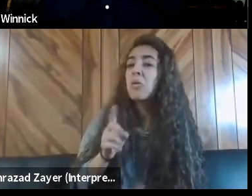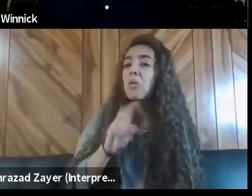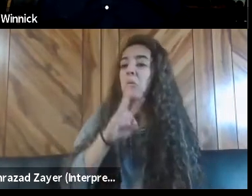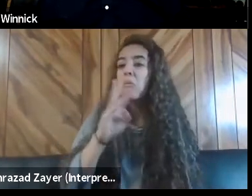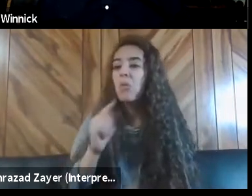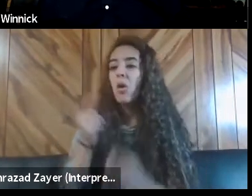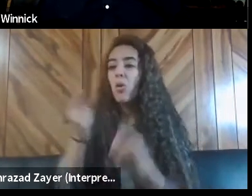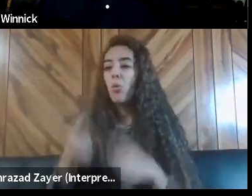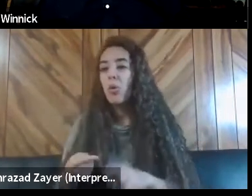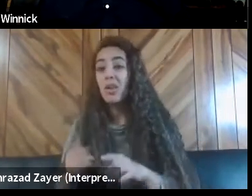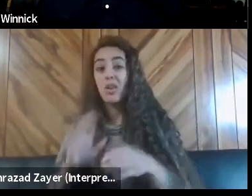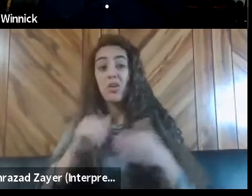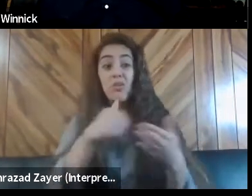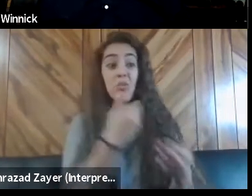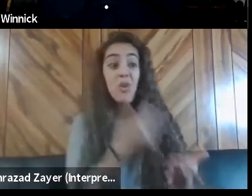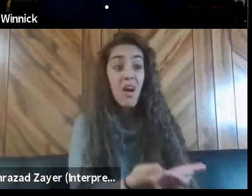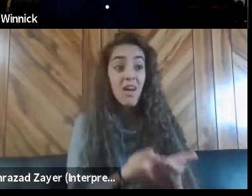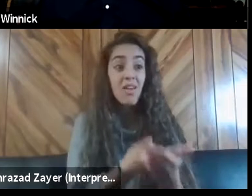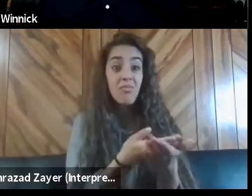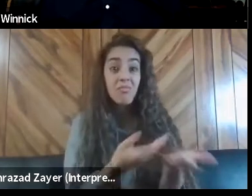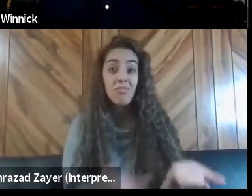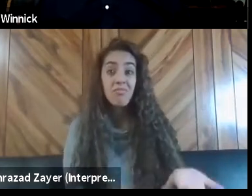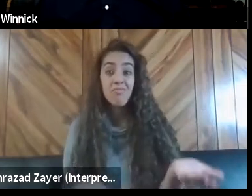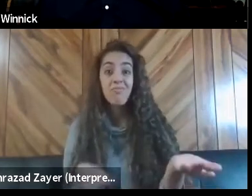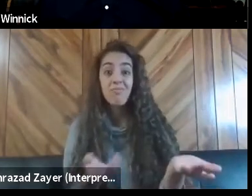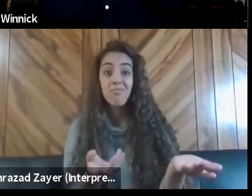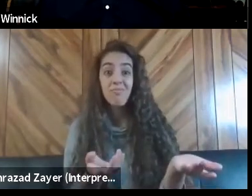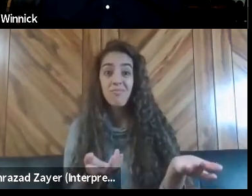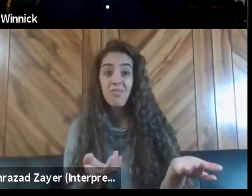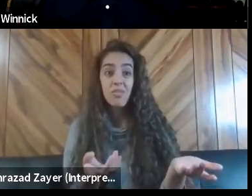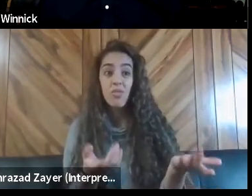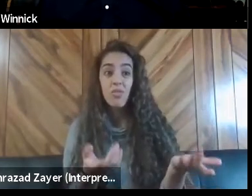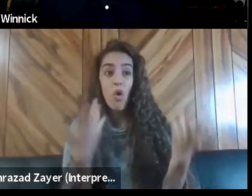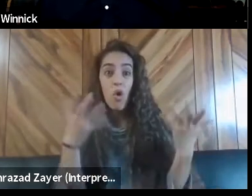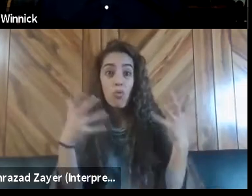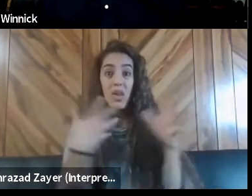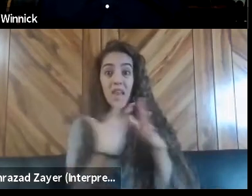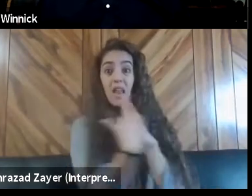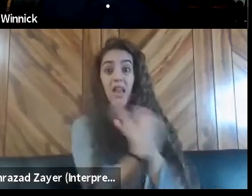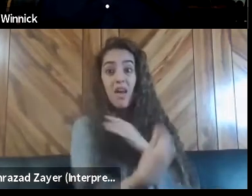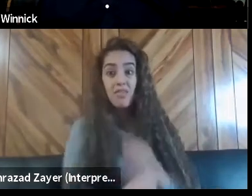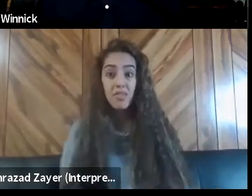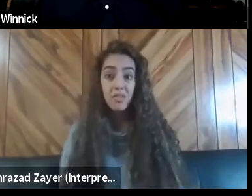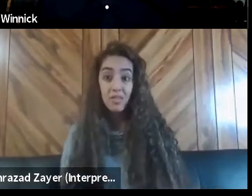meet, they were already gone. Because among themselves, they